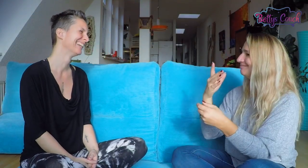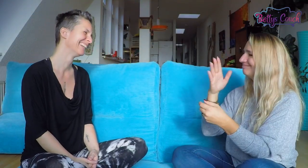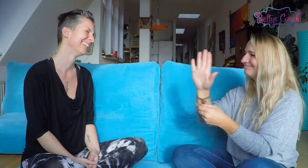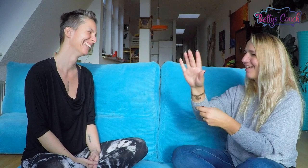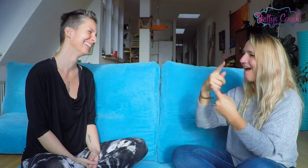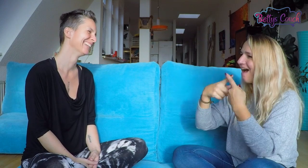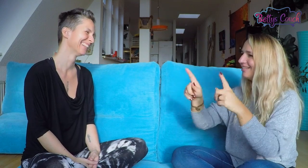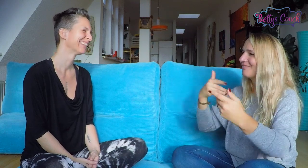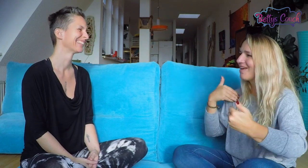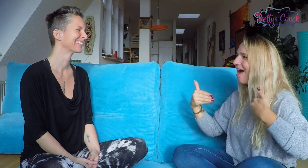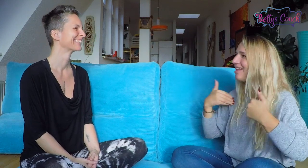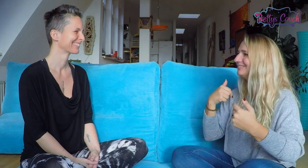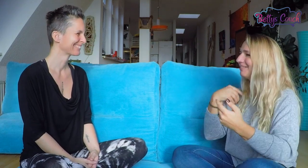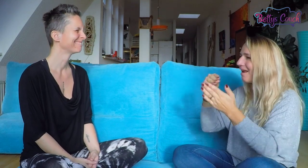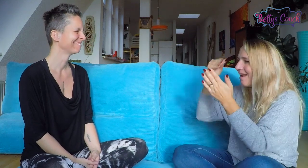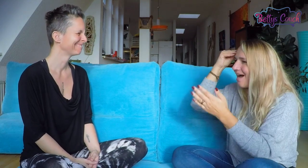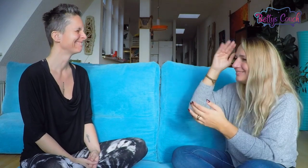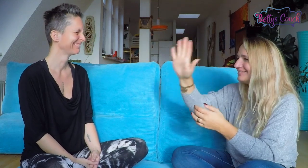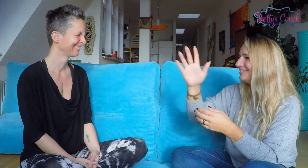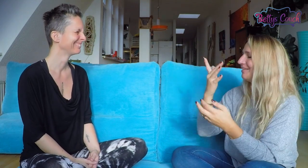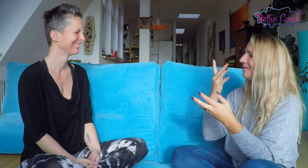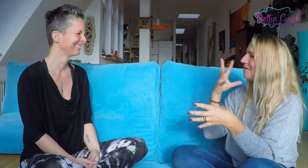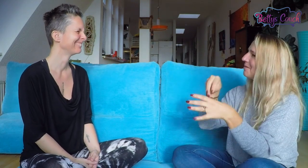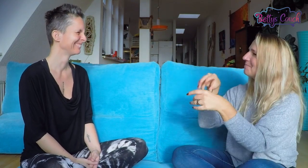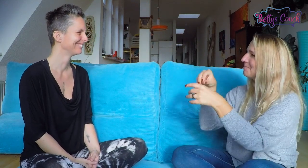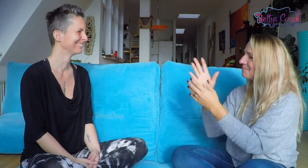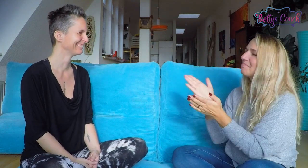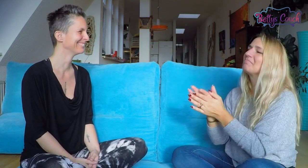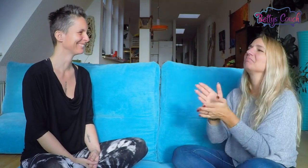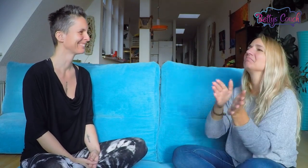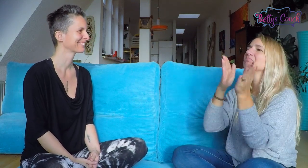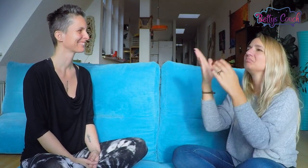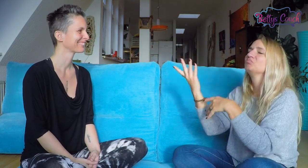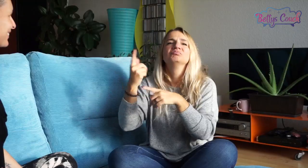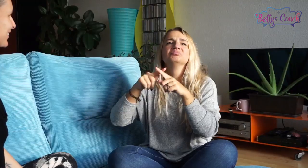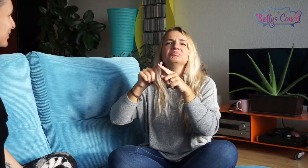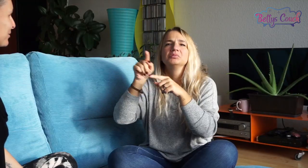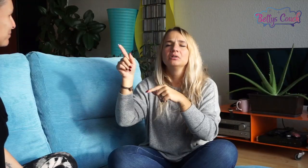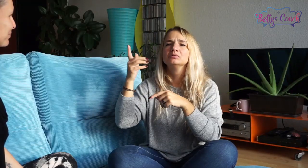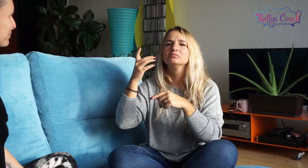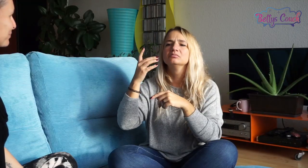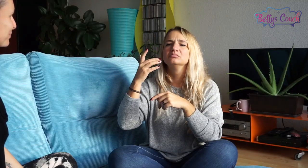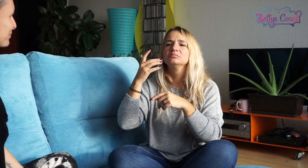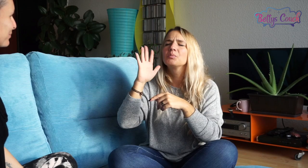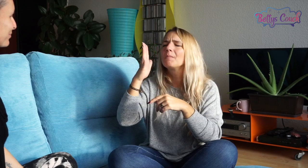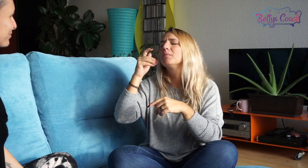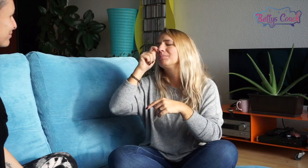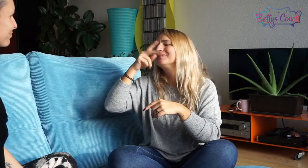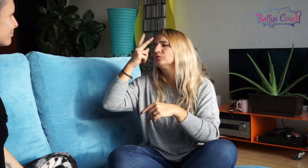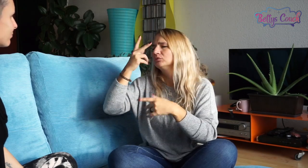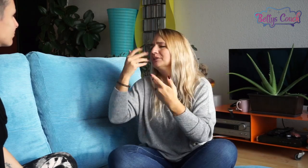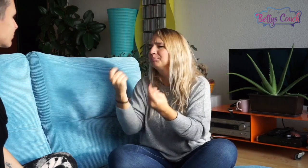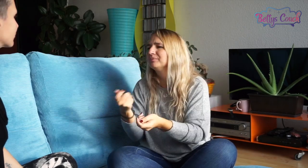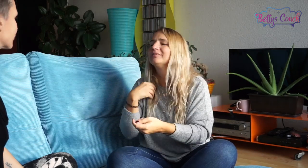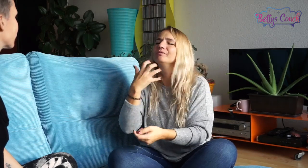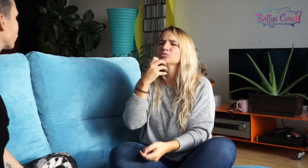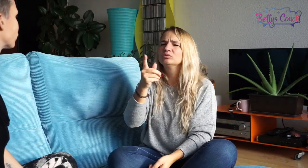I also learned so much from their habits. Of course there were also misunderstandings in communication.